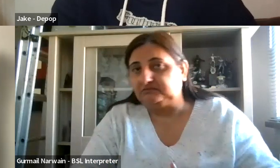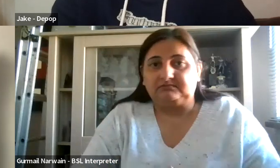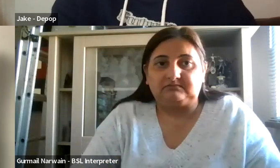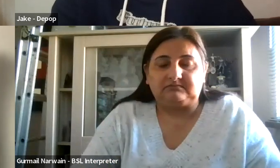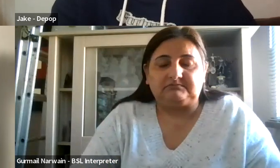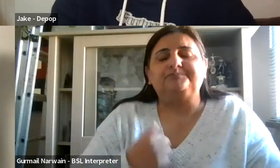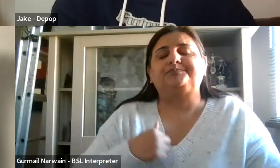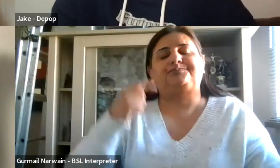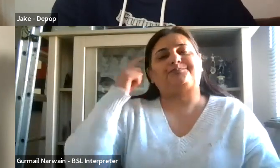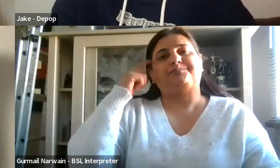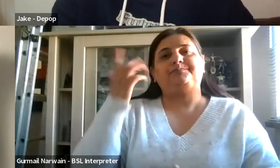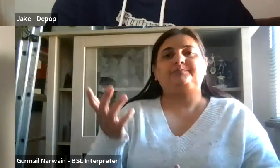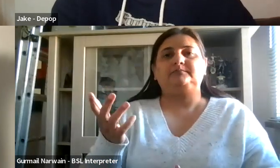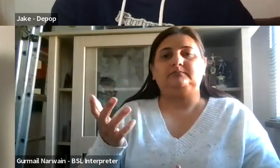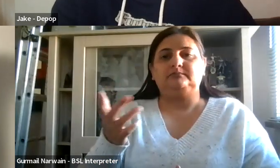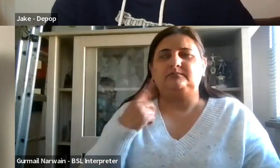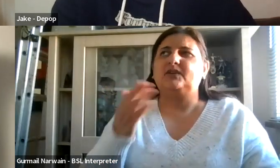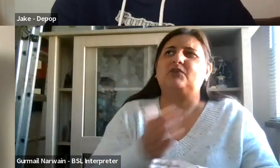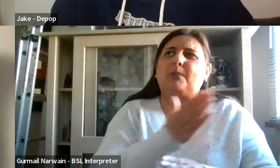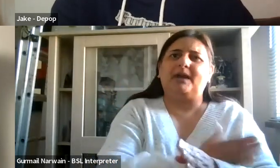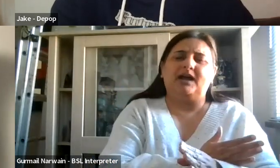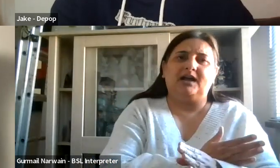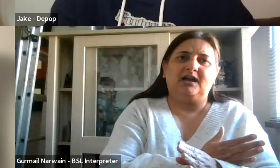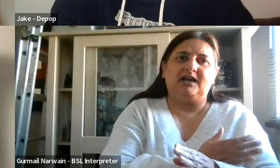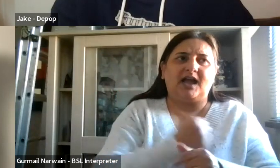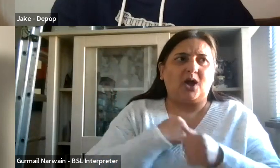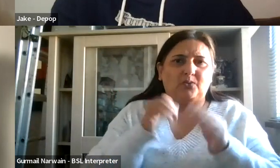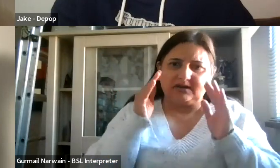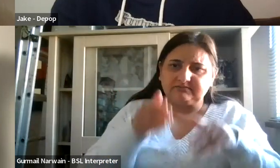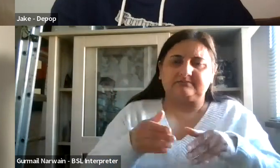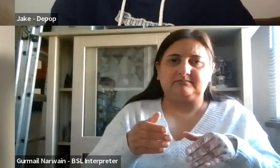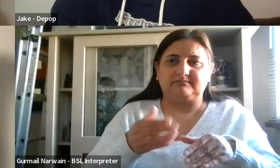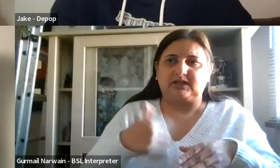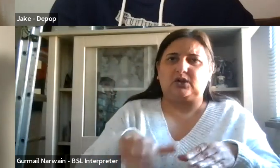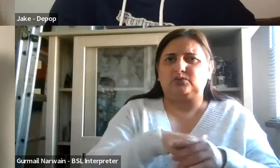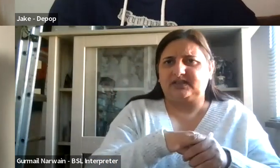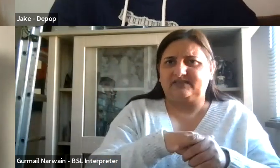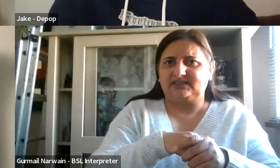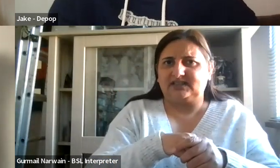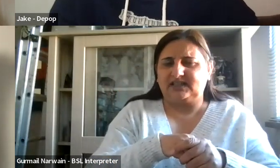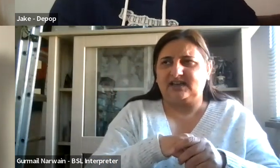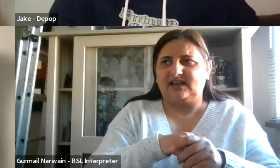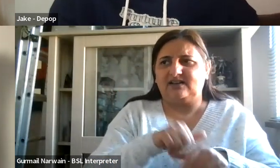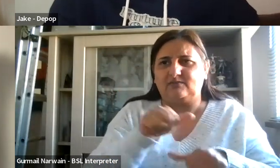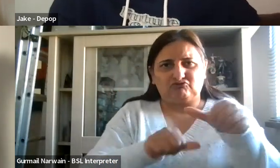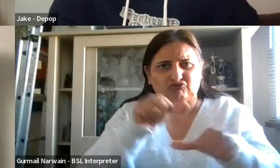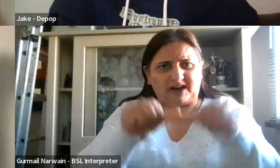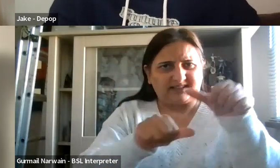I think if we think back to our mission around inclusivity and being progressive, and then